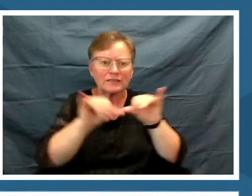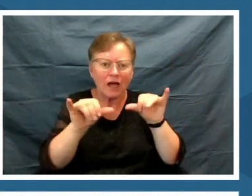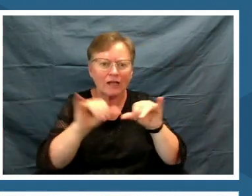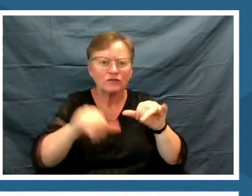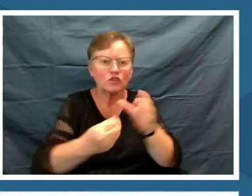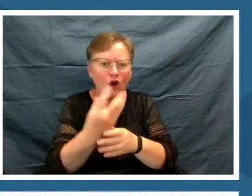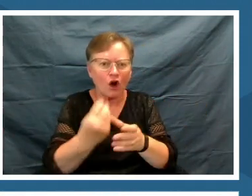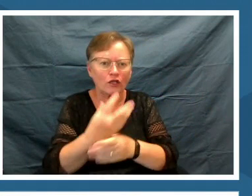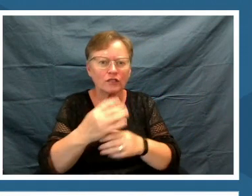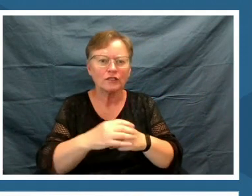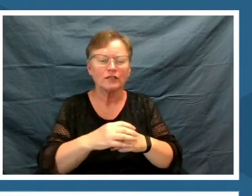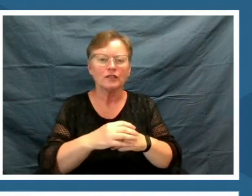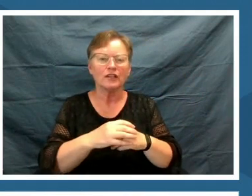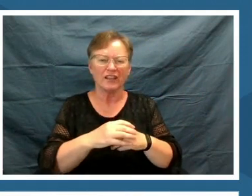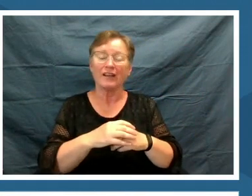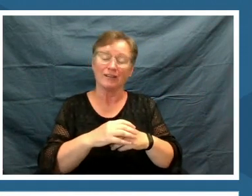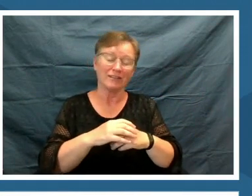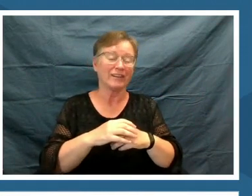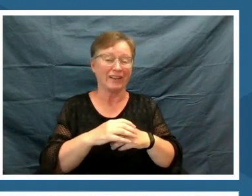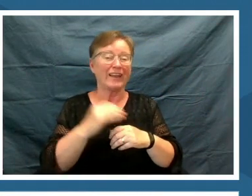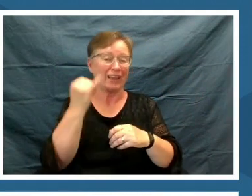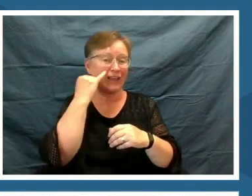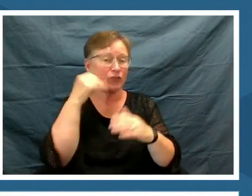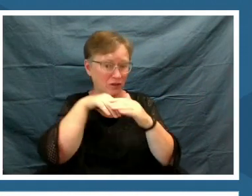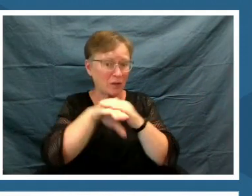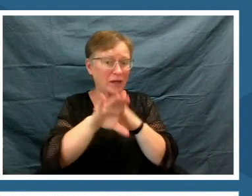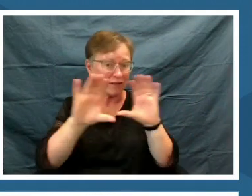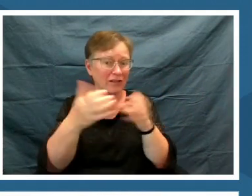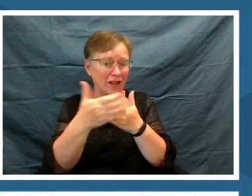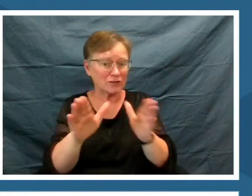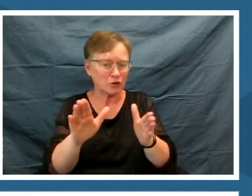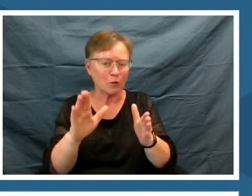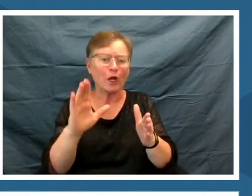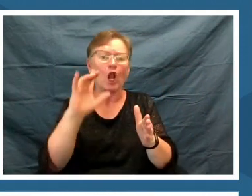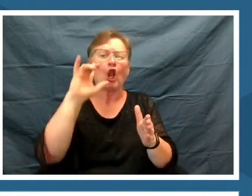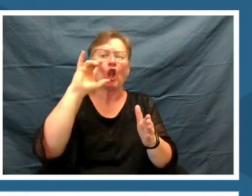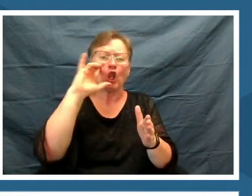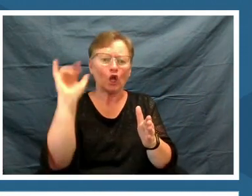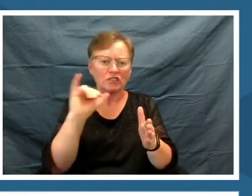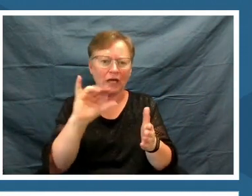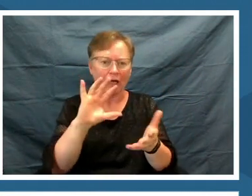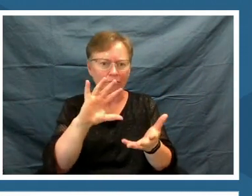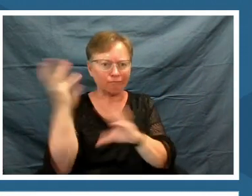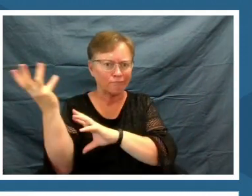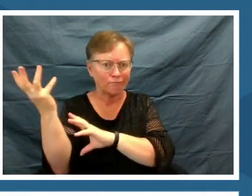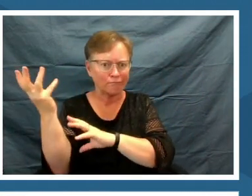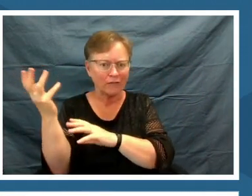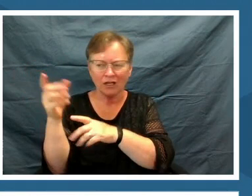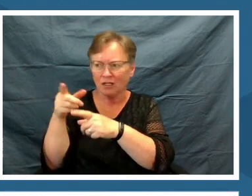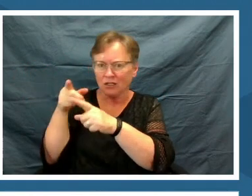messy if you come into this classroom you you have certain kids working on one